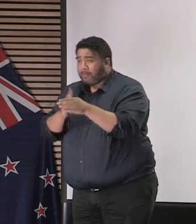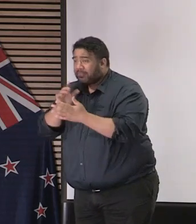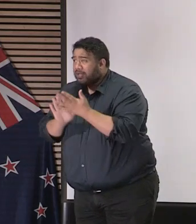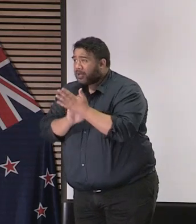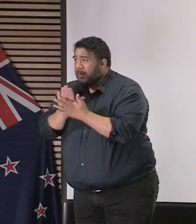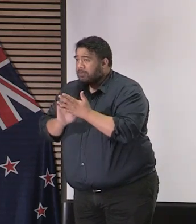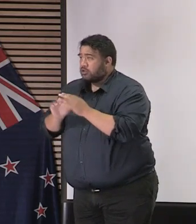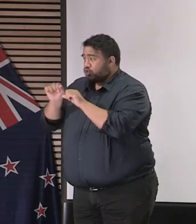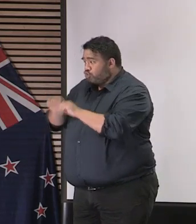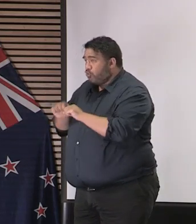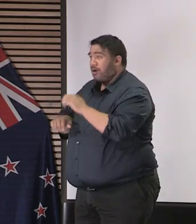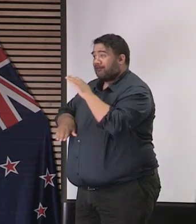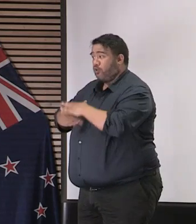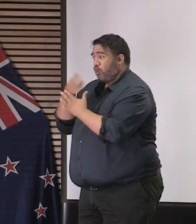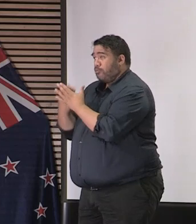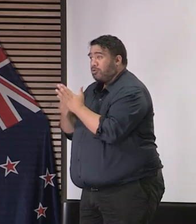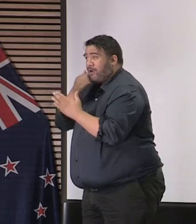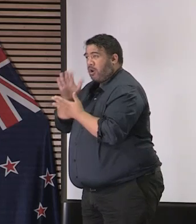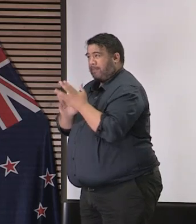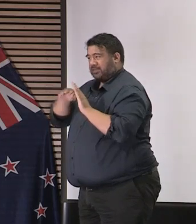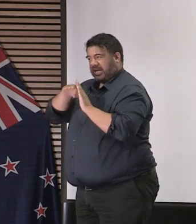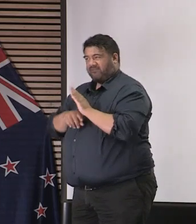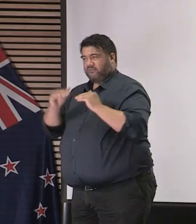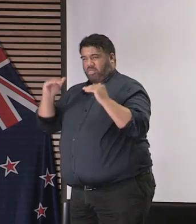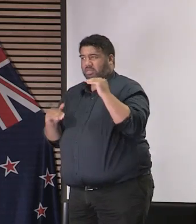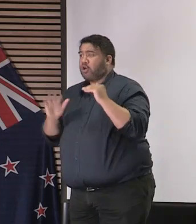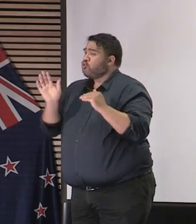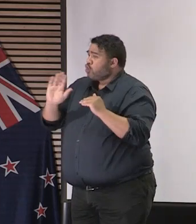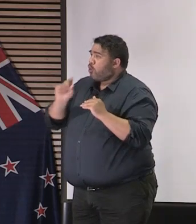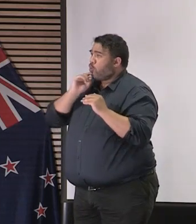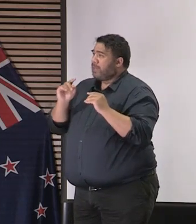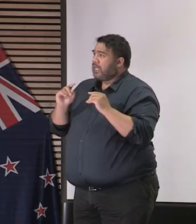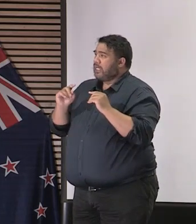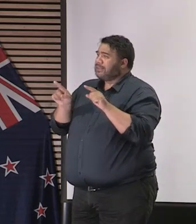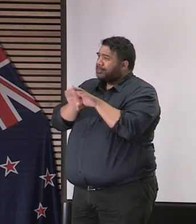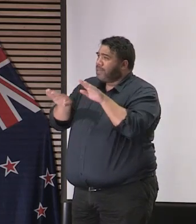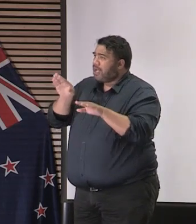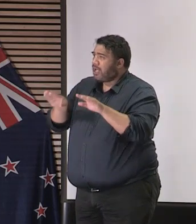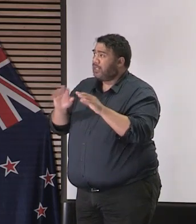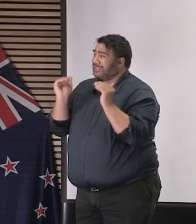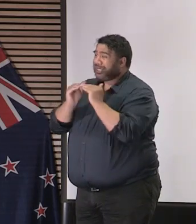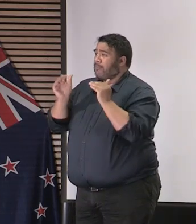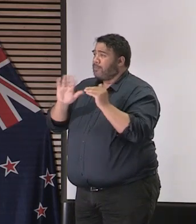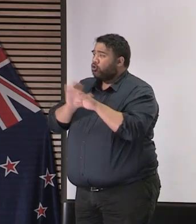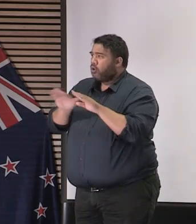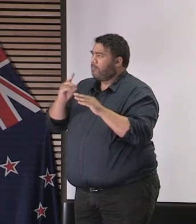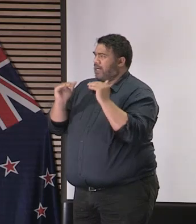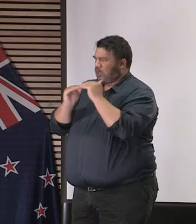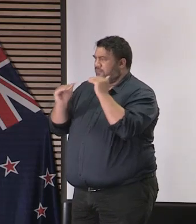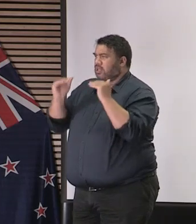Maori to what you get in English.